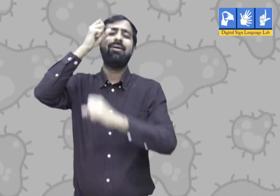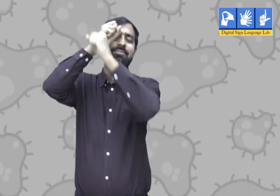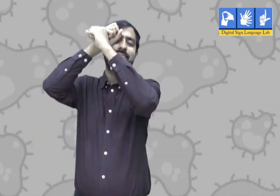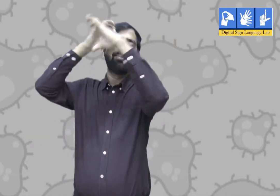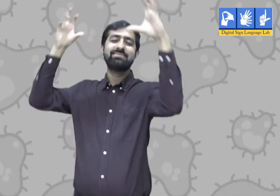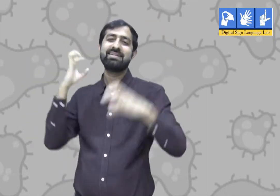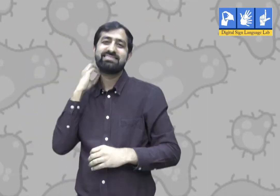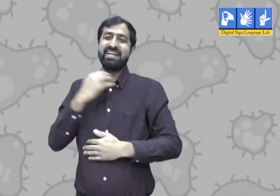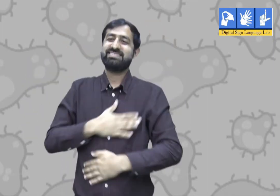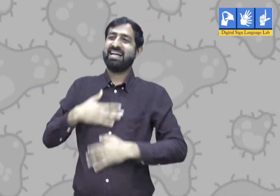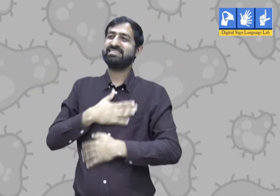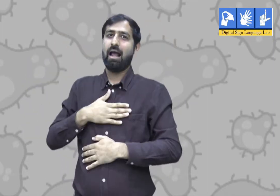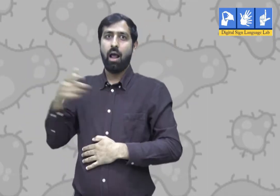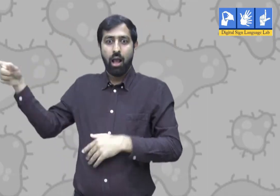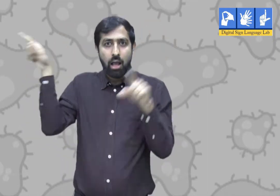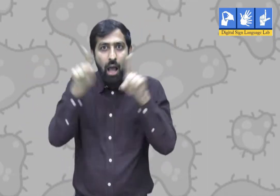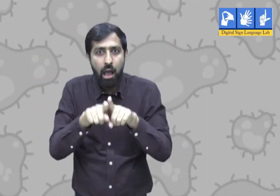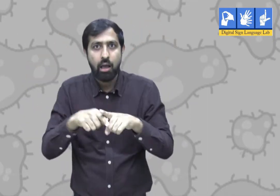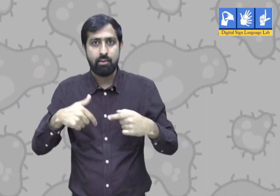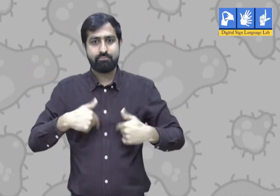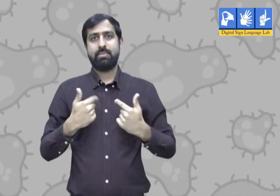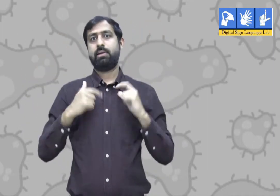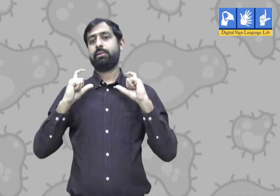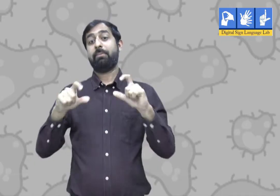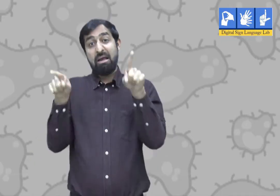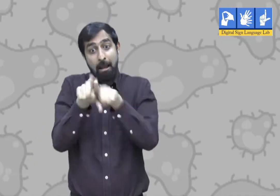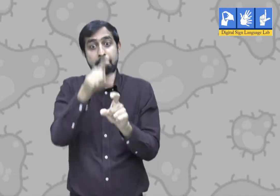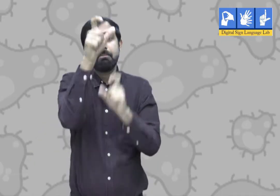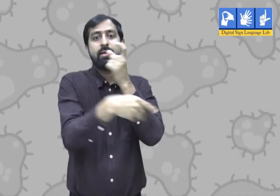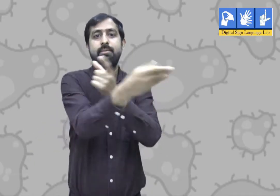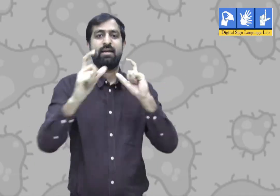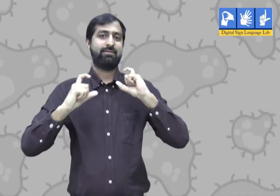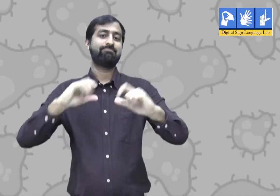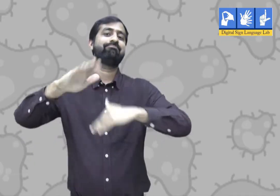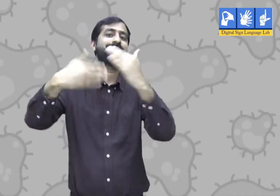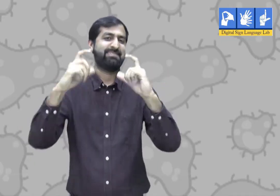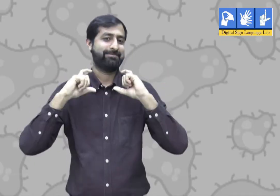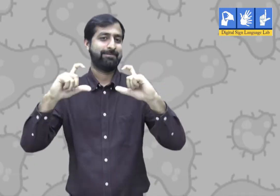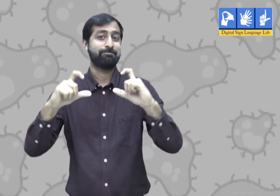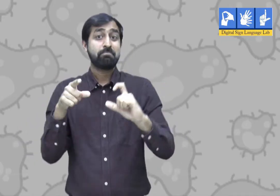It is fun to see the Sci-Fi movies, but we have to be very careful of invisible infections around us.